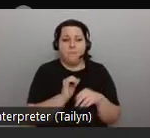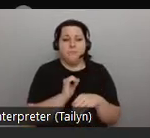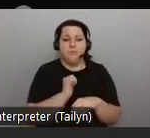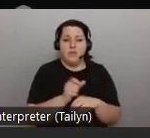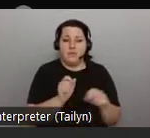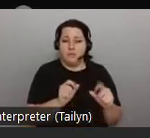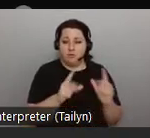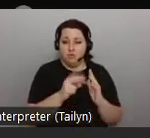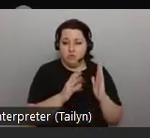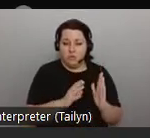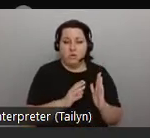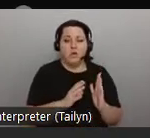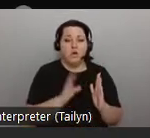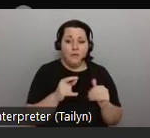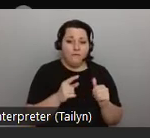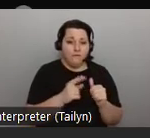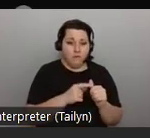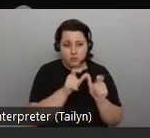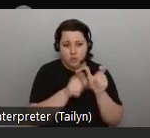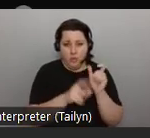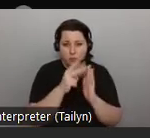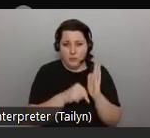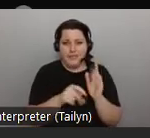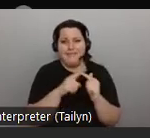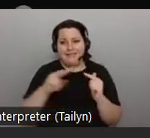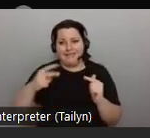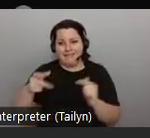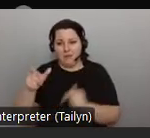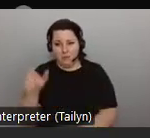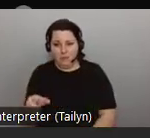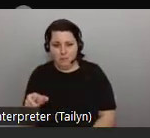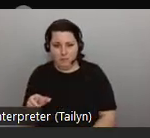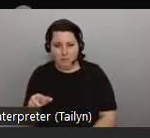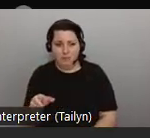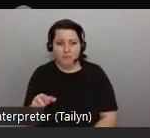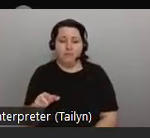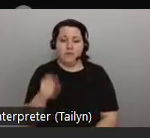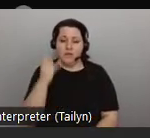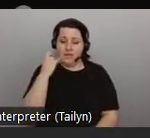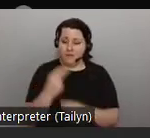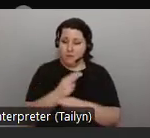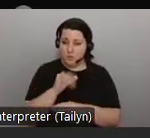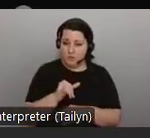where at 1:45 PM so should probably speed up little bit. A column, when you set it up a screen reader is going to